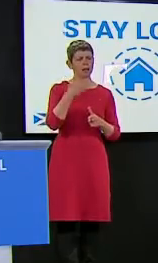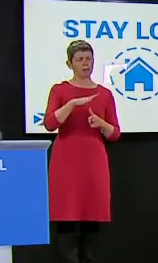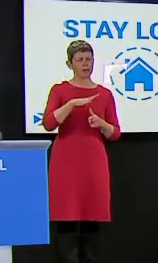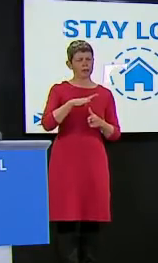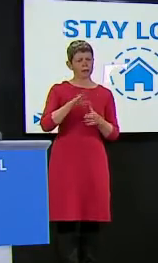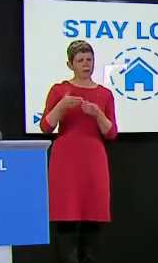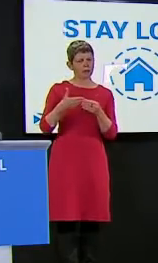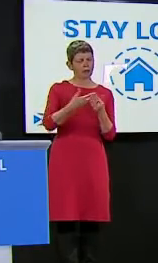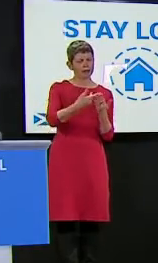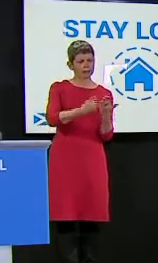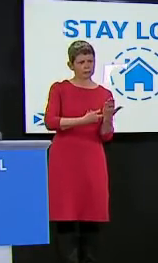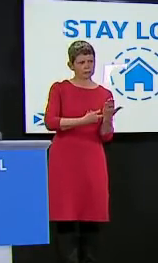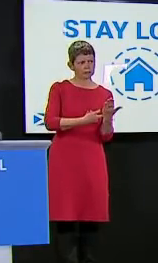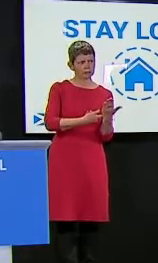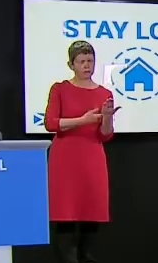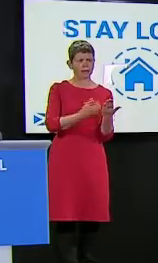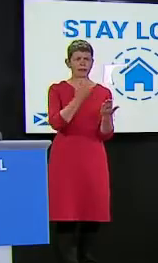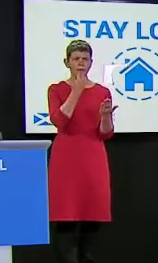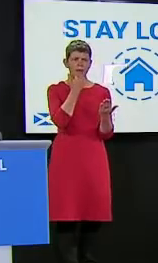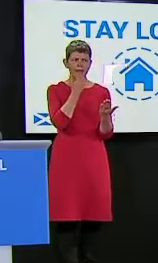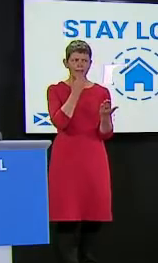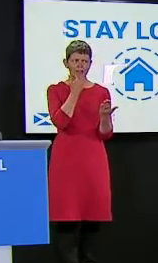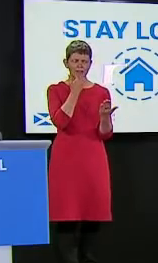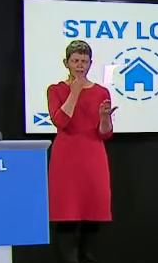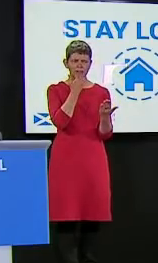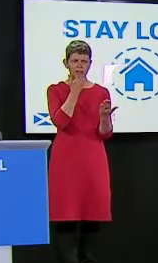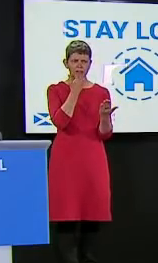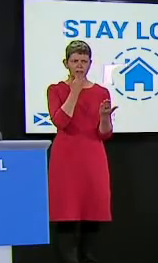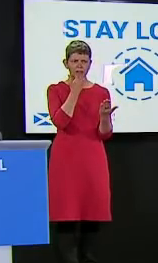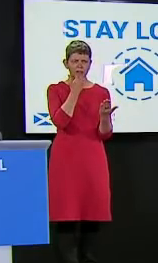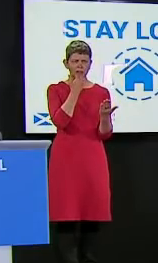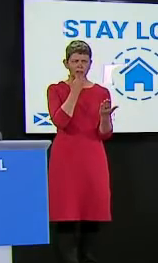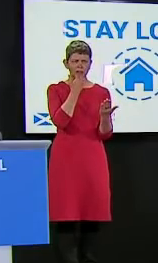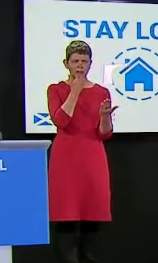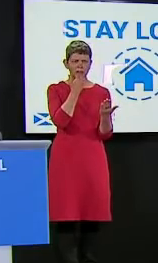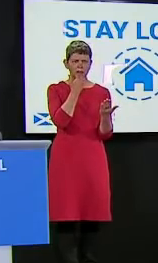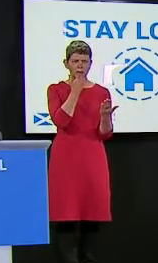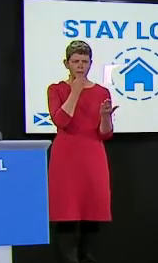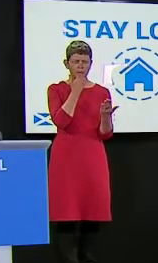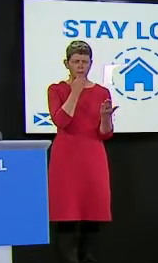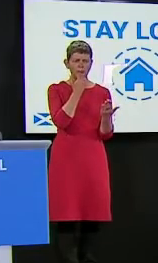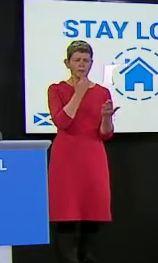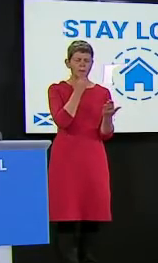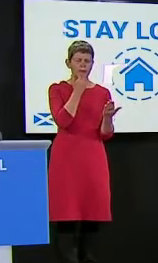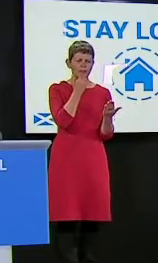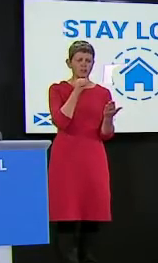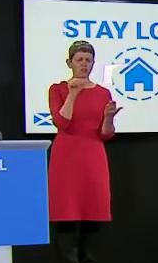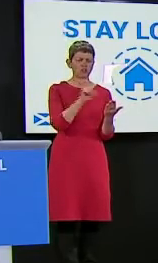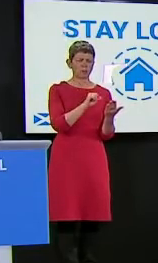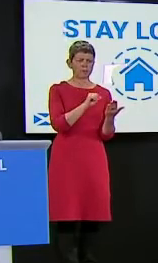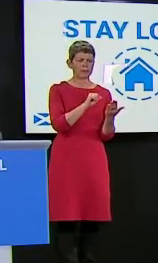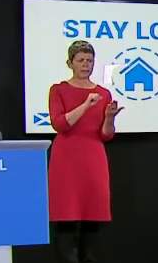should be filled out confidentially and biology should be done under closed book conditions um